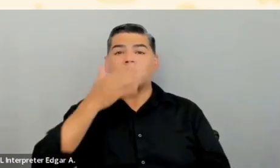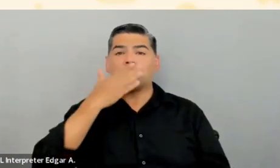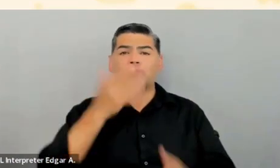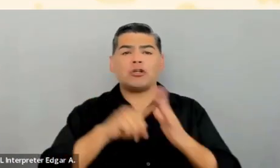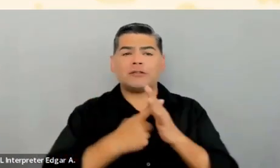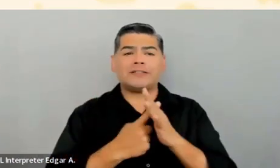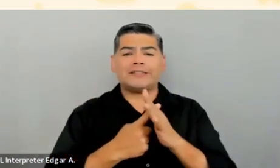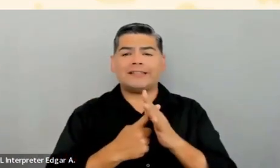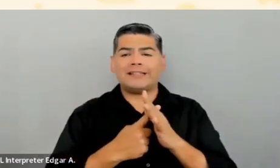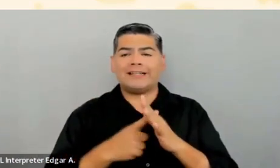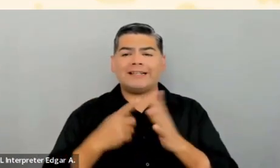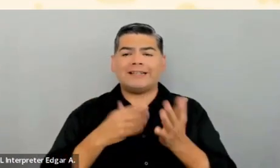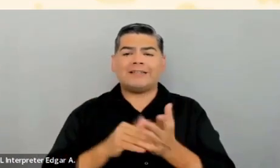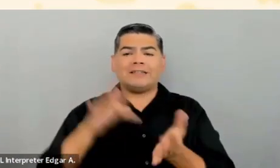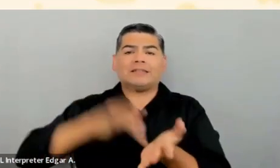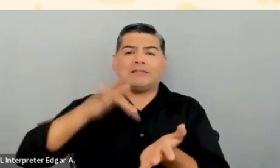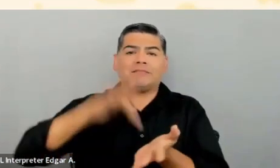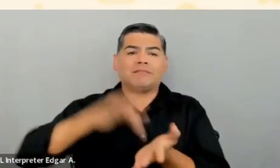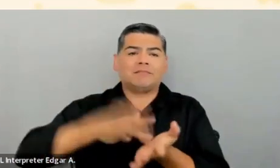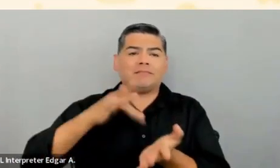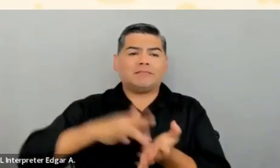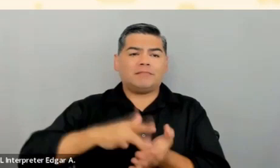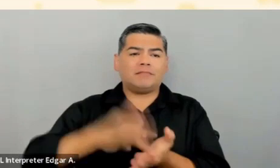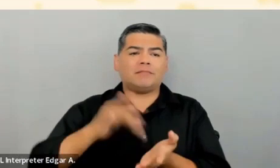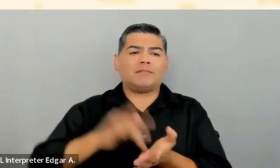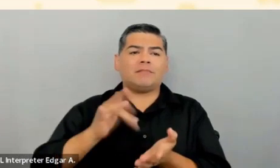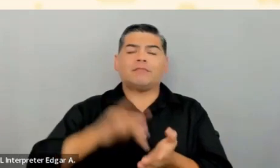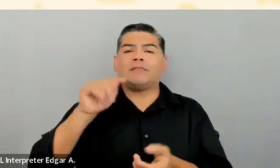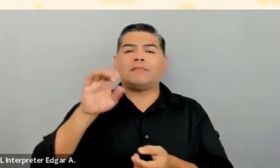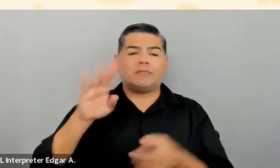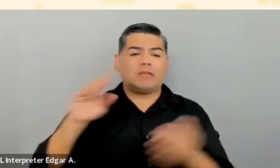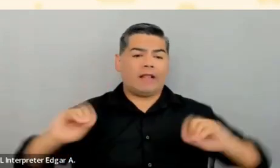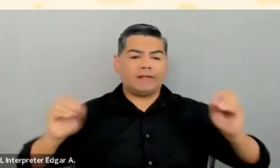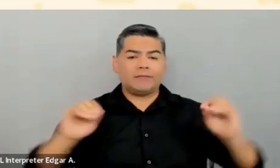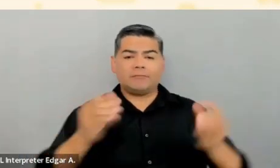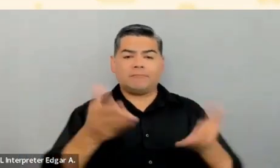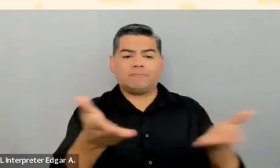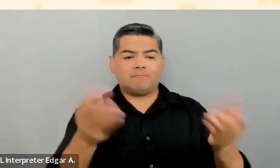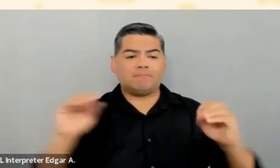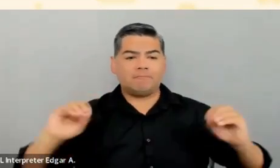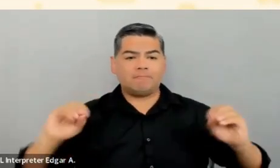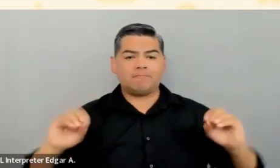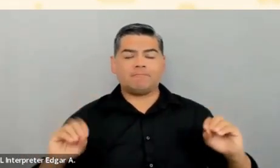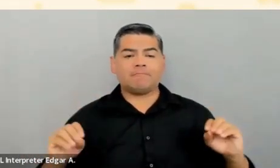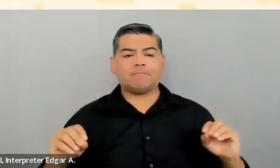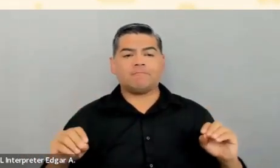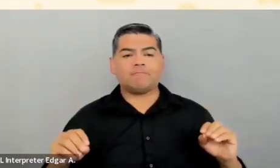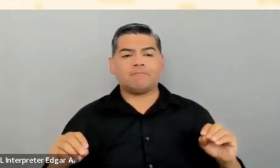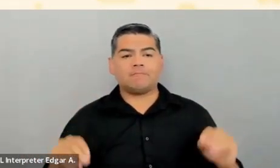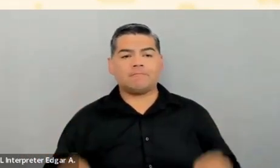I'm repeatedly hitting Tab and absolutely nothing is happening.